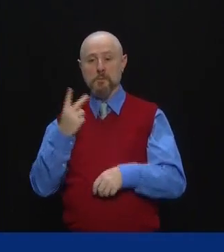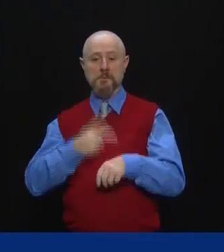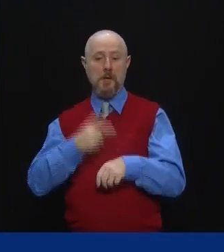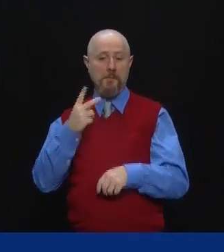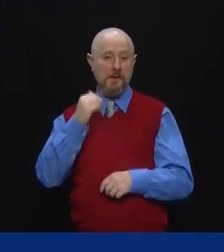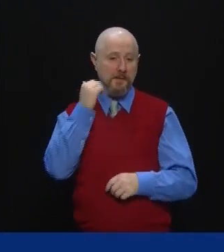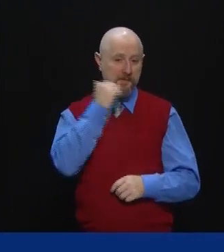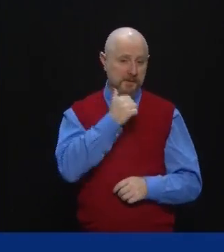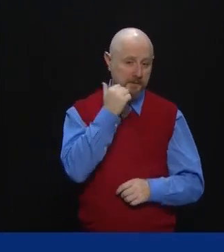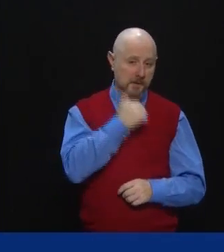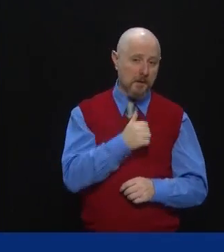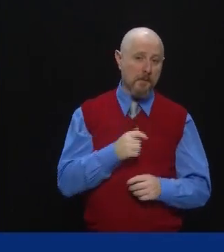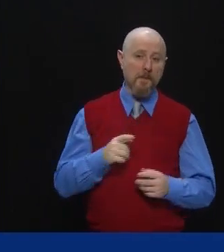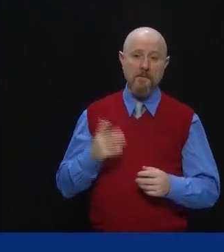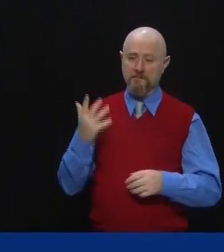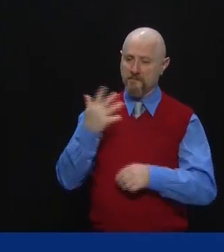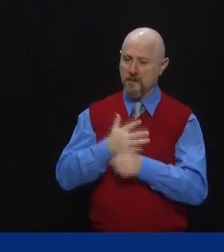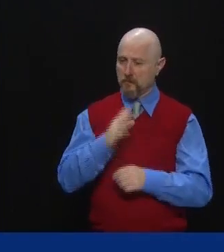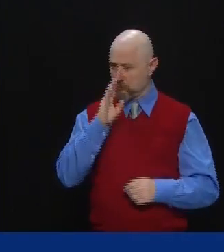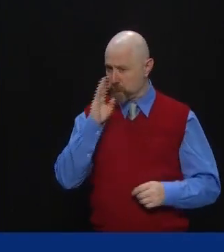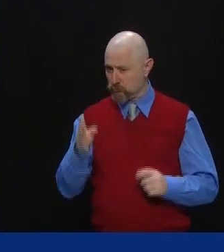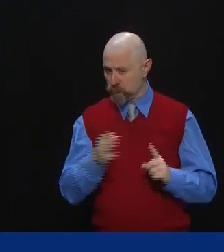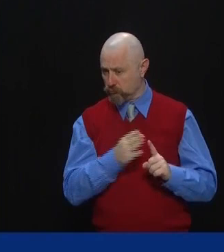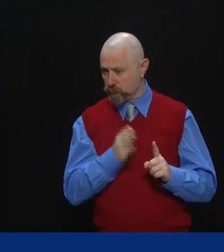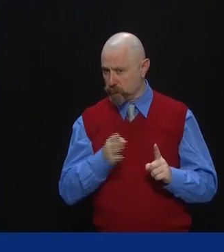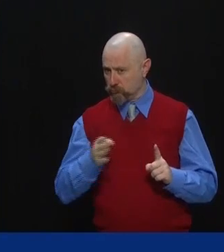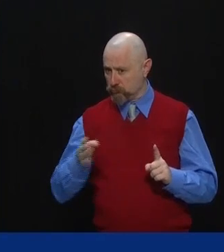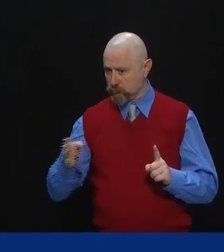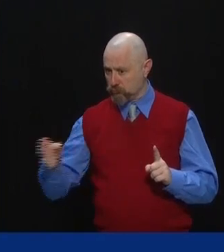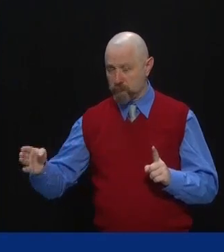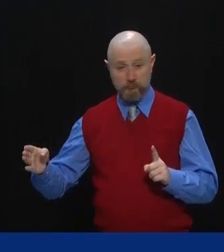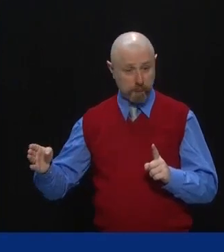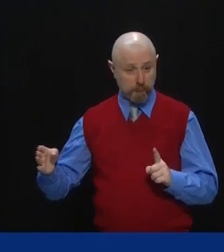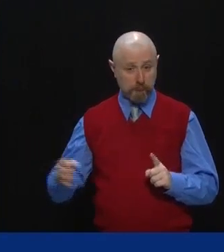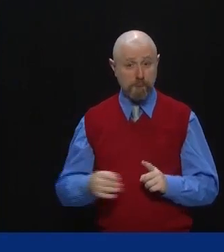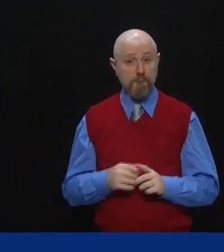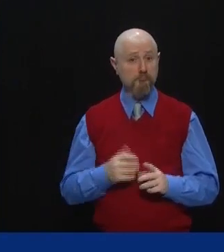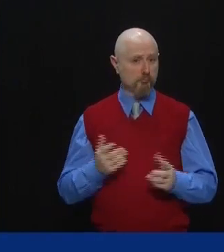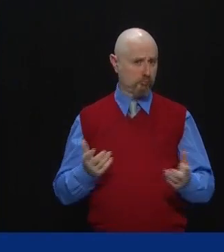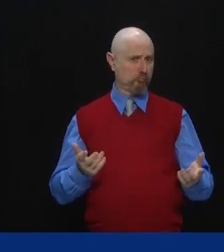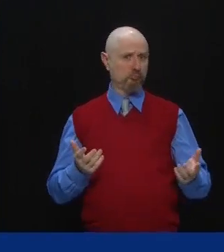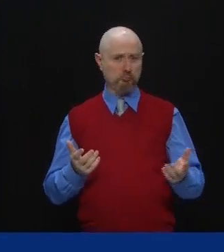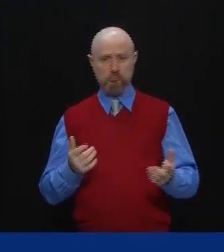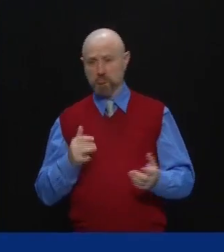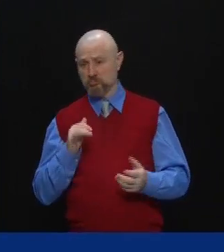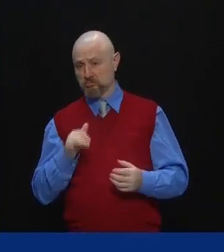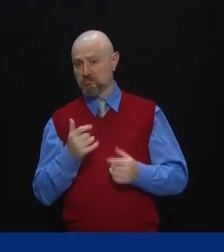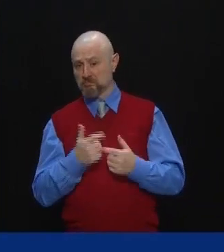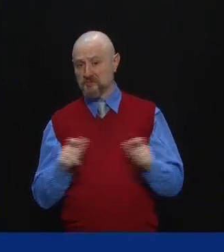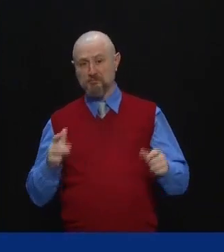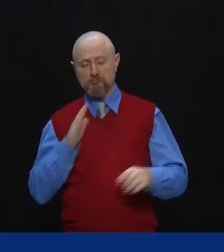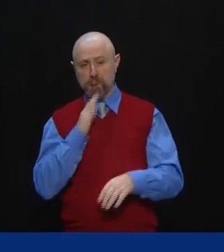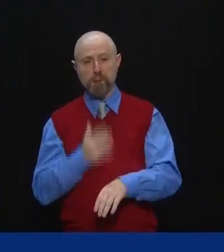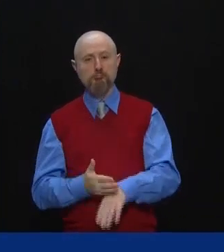THE PFIZER DRUG CALLED PAXLIVIT AND THE OTHER -- I HAVE TROUBLE PRONOUNING IT.